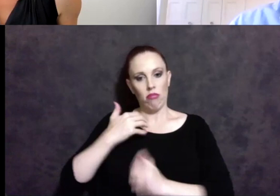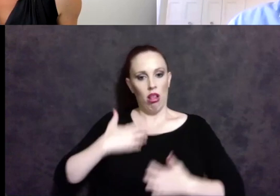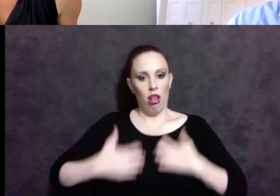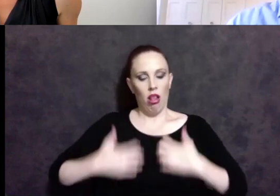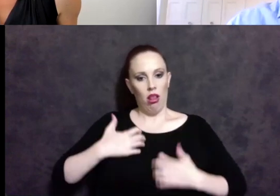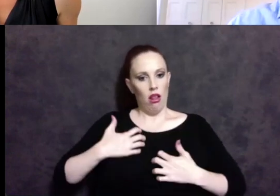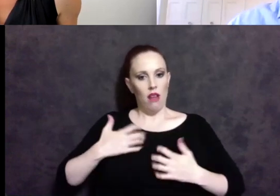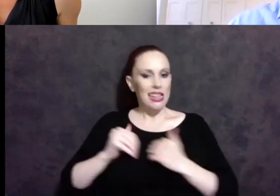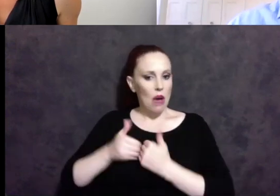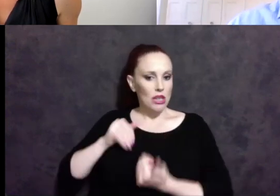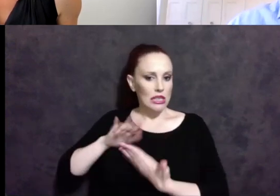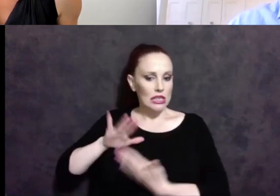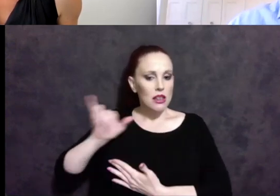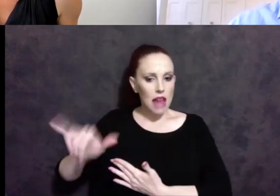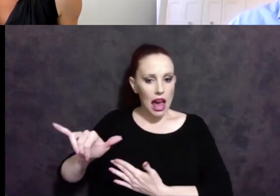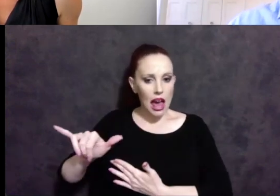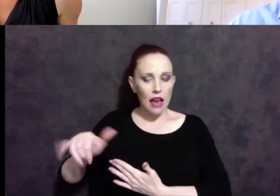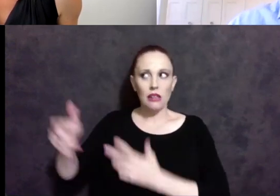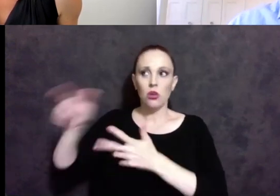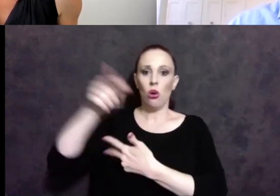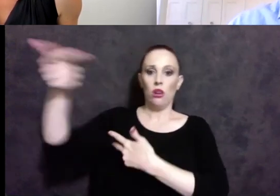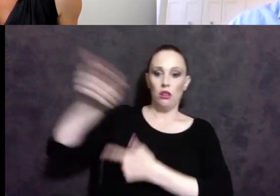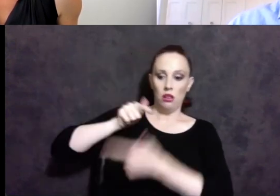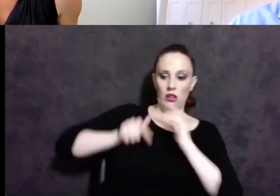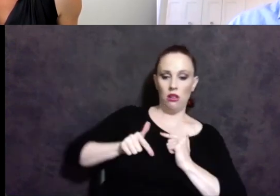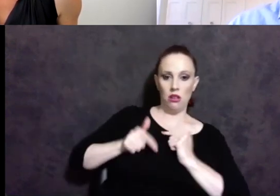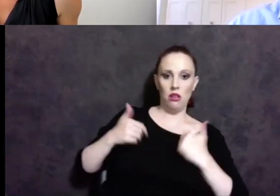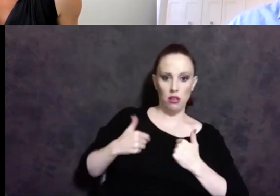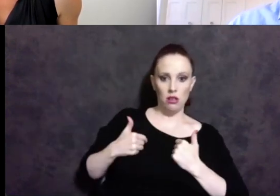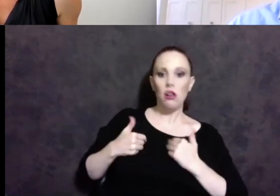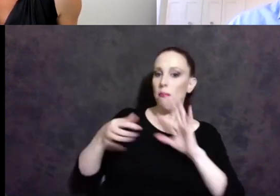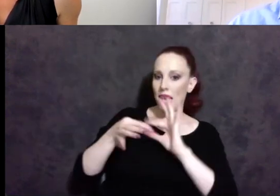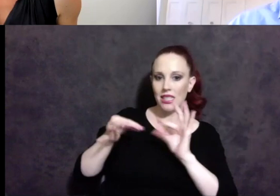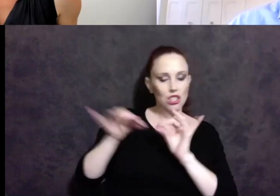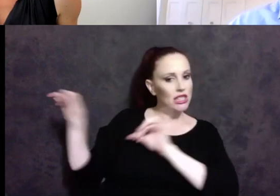I grew up in the same exact environment where the message to me was don't connect with the